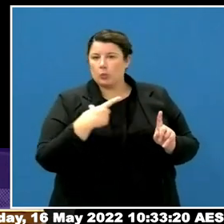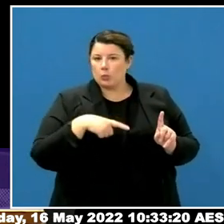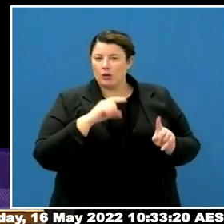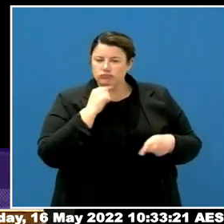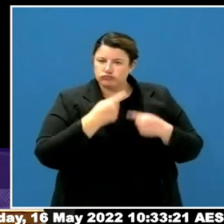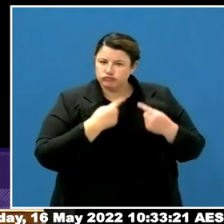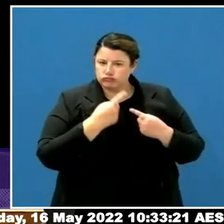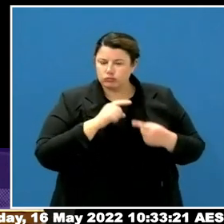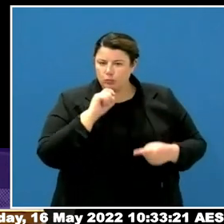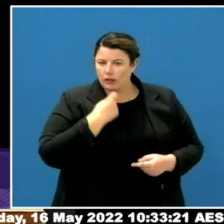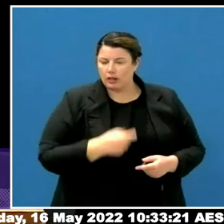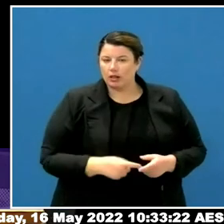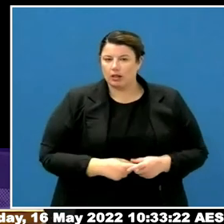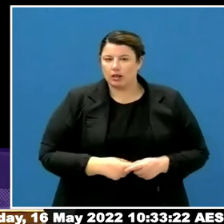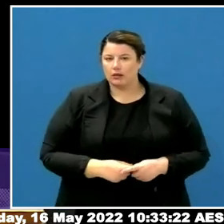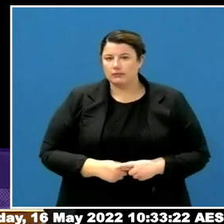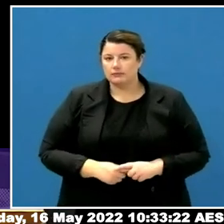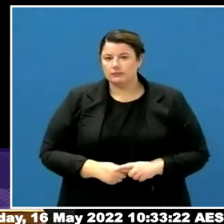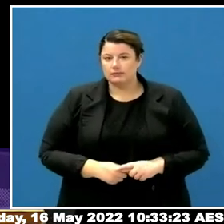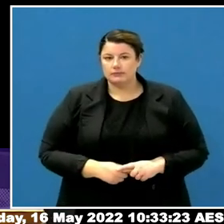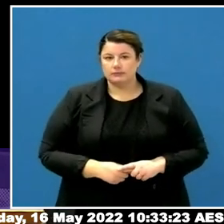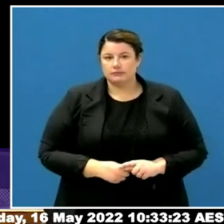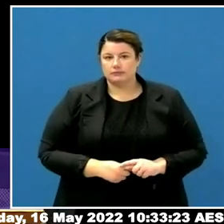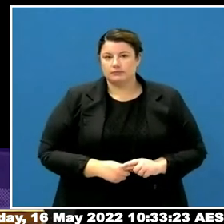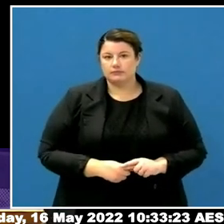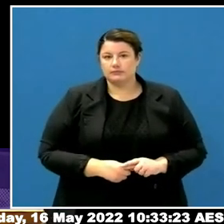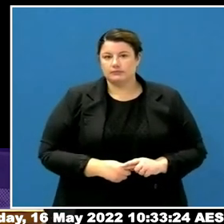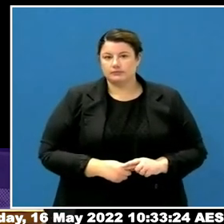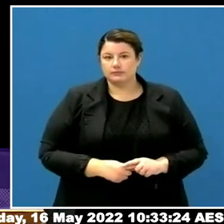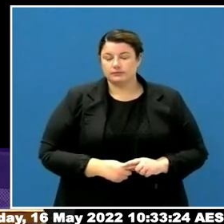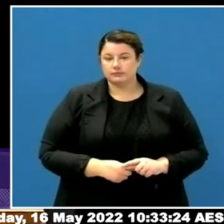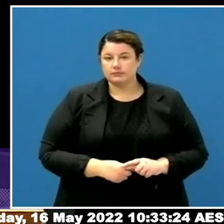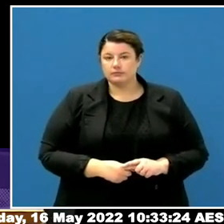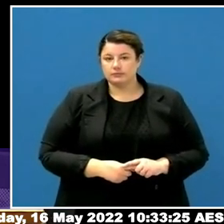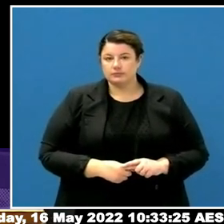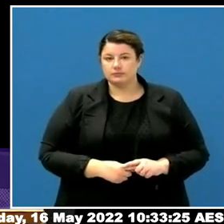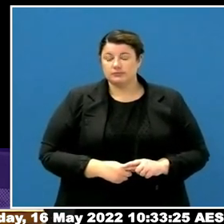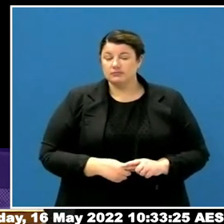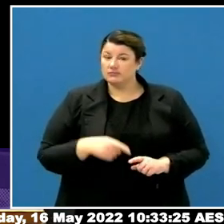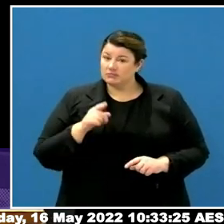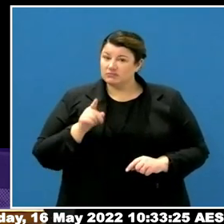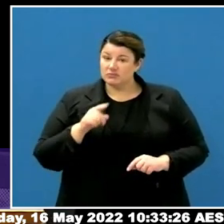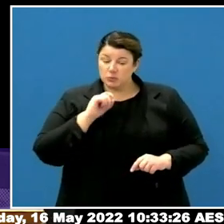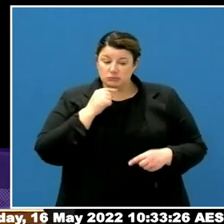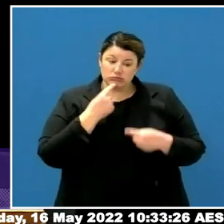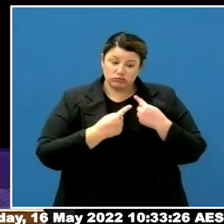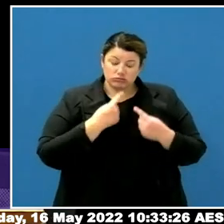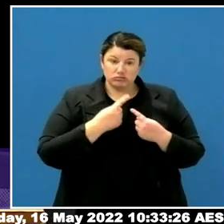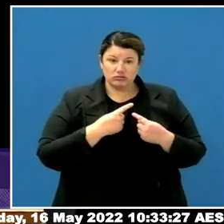She will also tell you that from the outset she had some concerns about the services Afford provided to Jason.